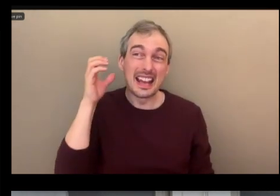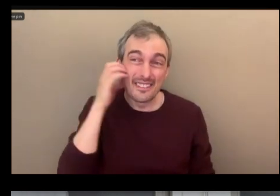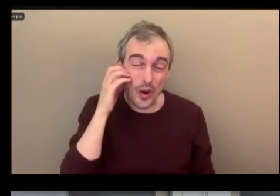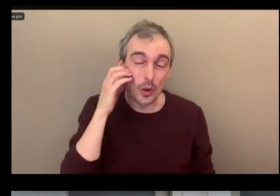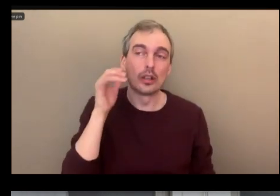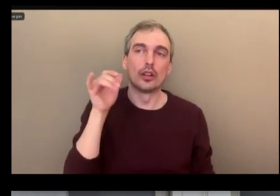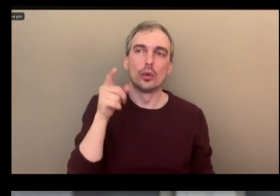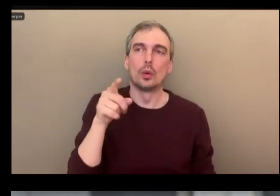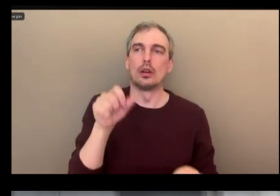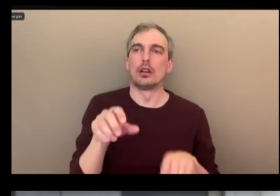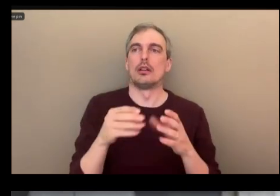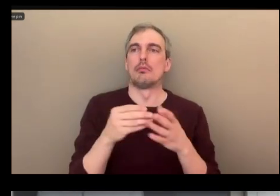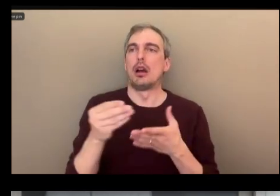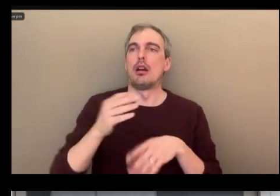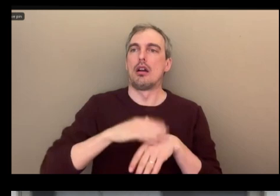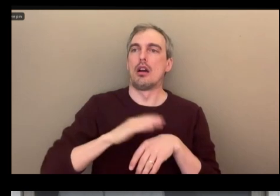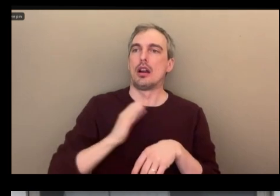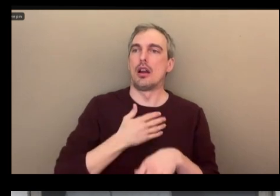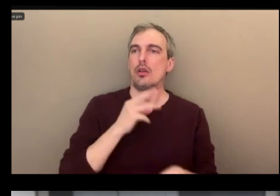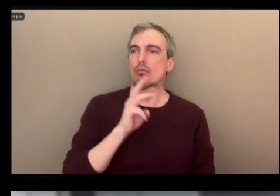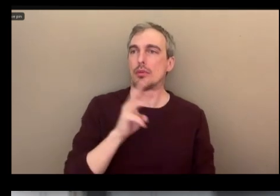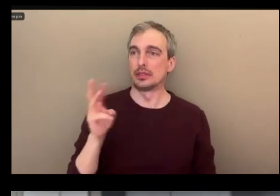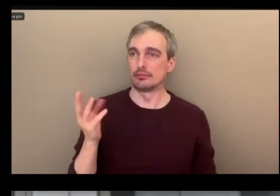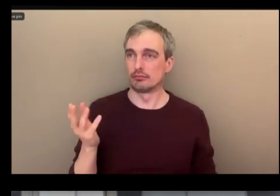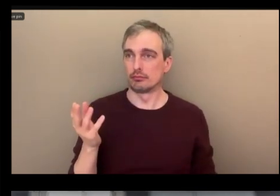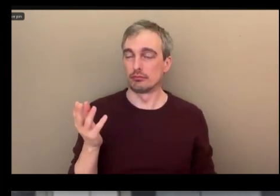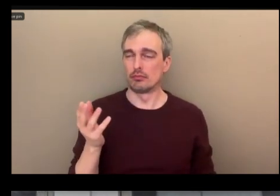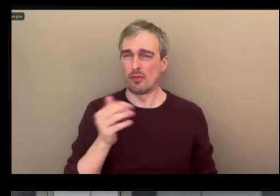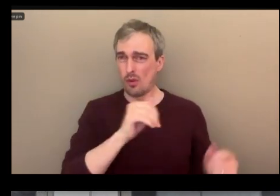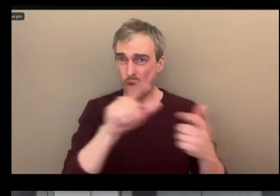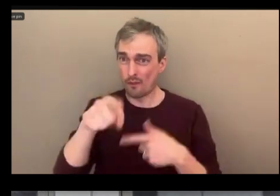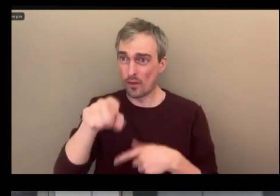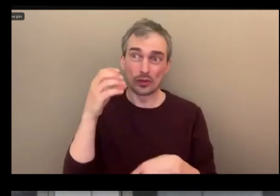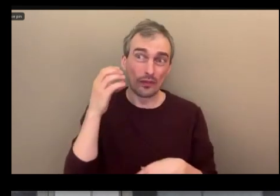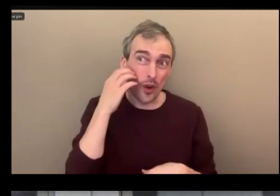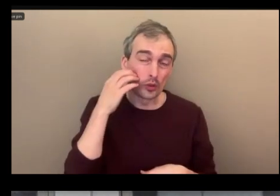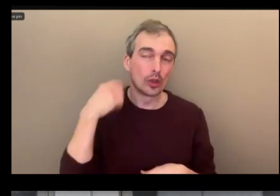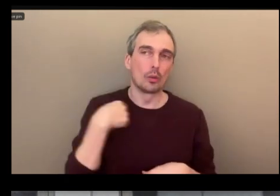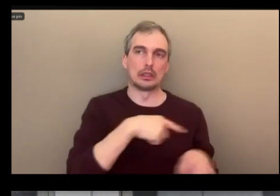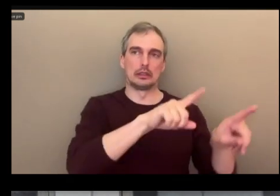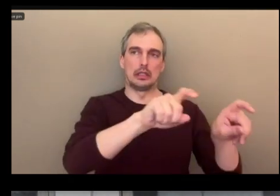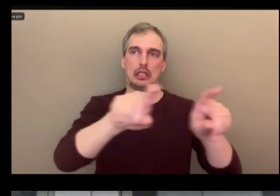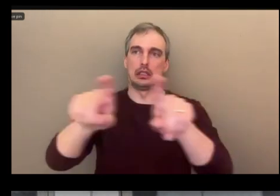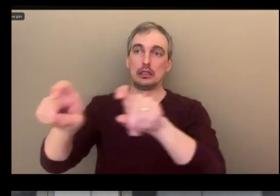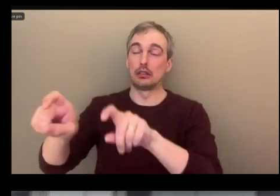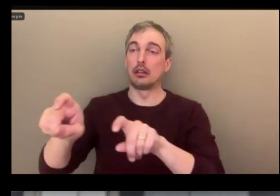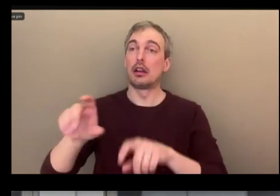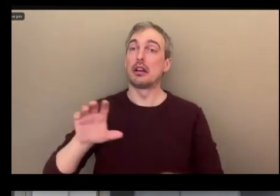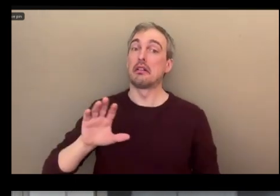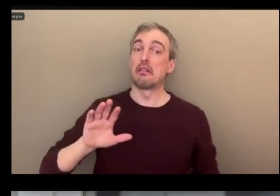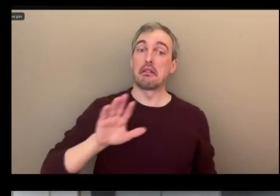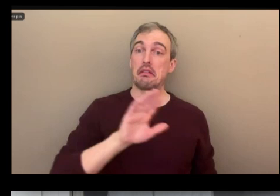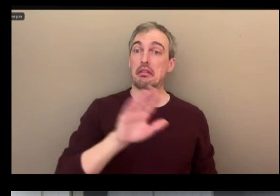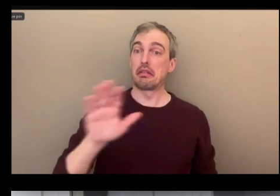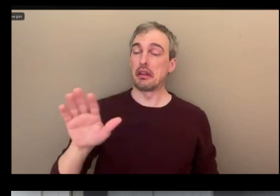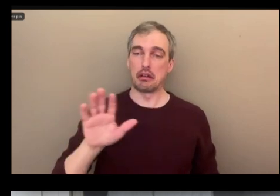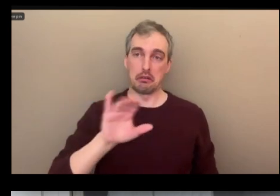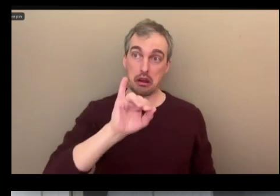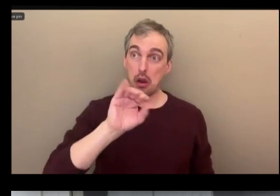We're also looking at the different operating models that those phones are leveraging. Right? Is it iOS? Android? What version of it?